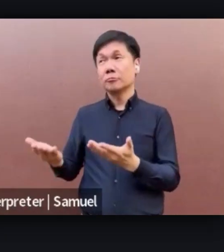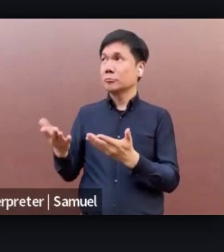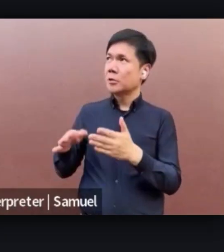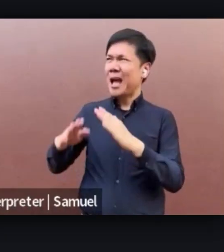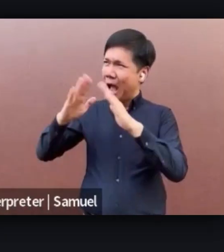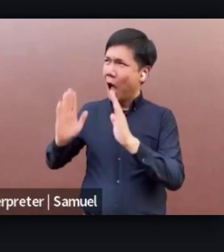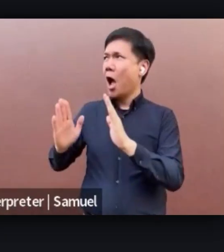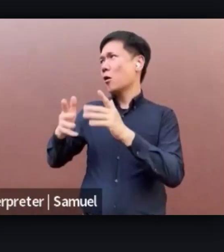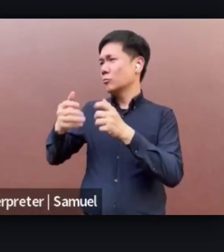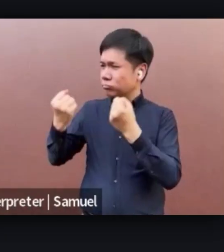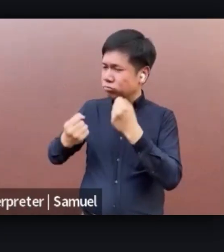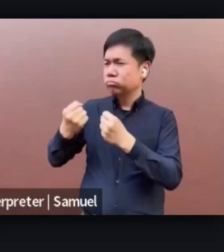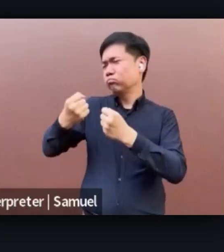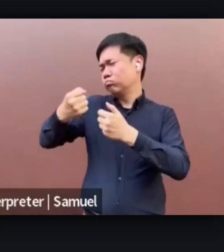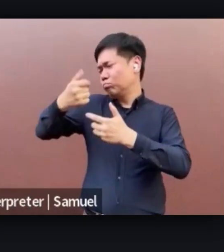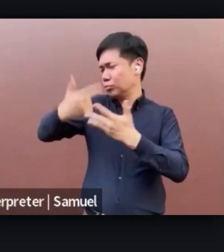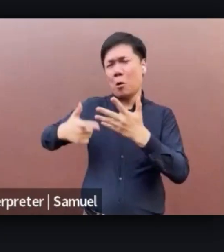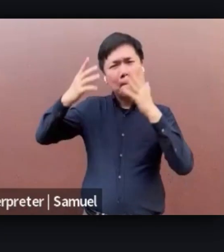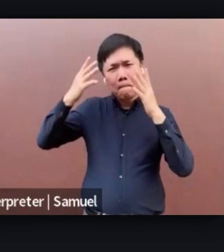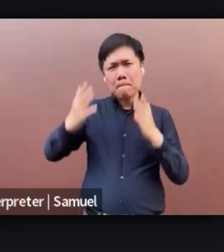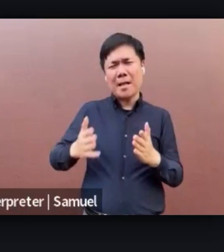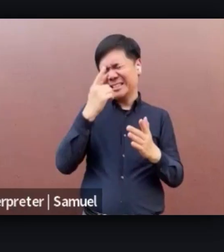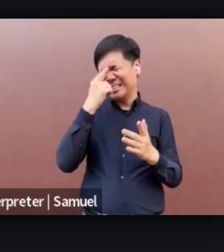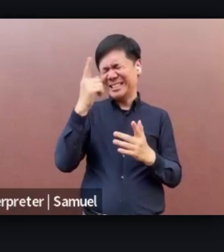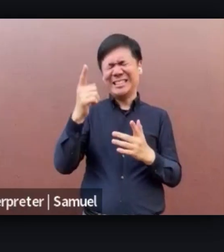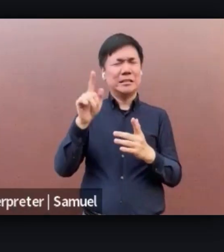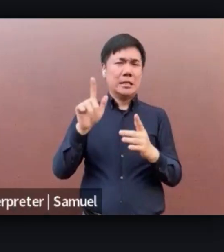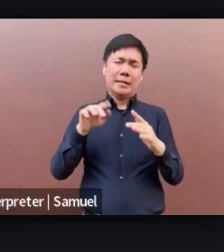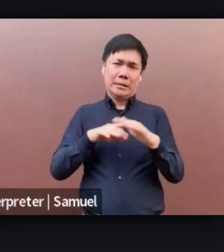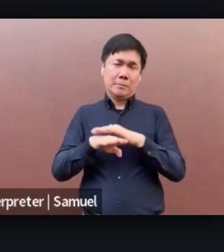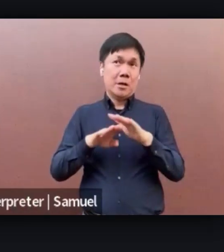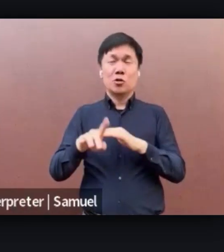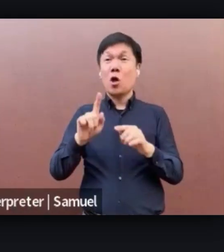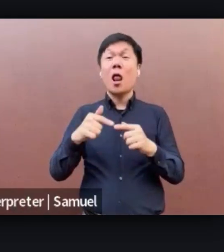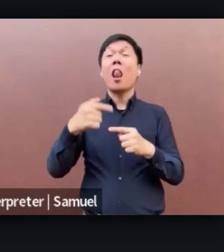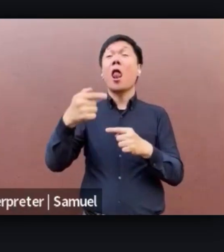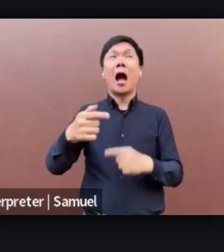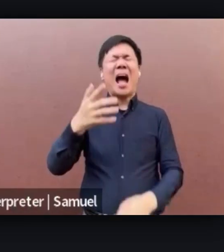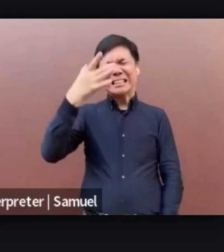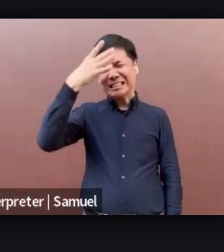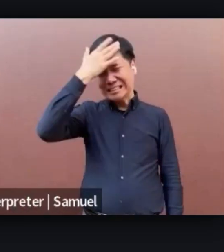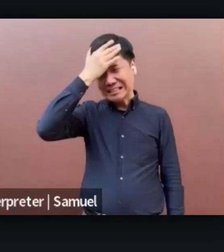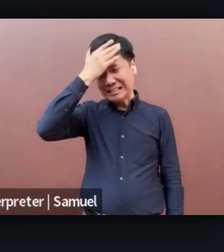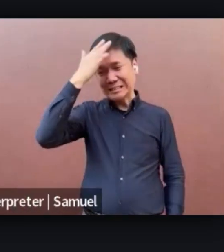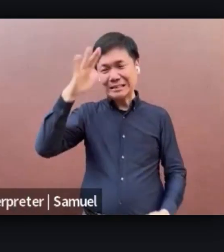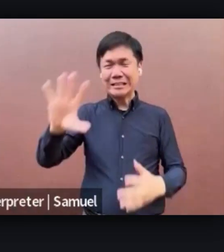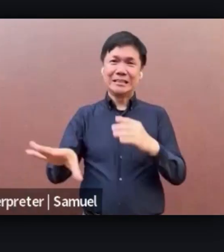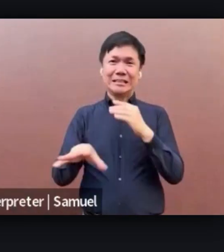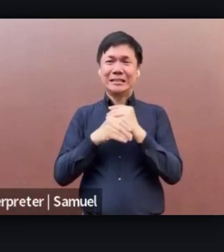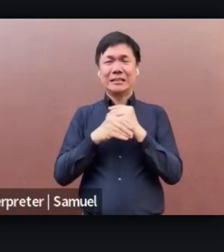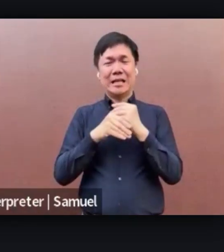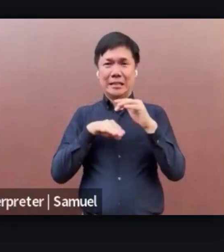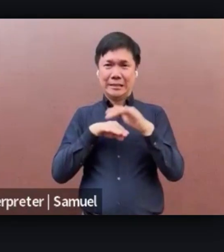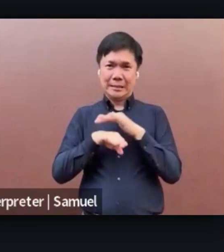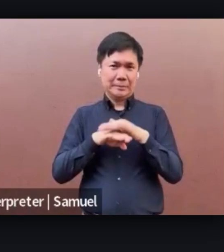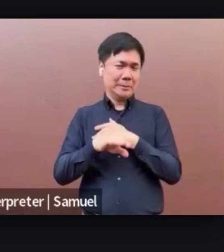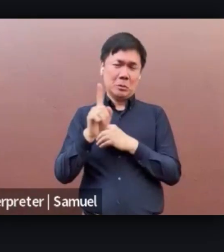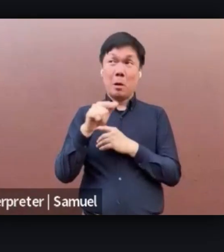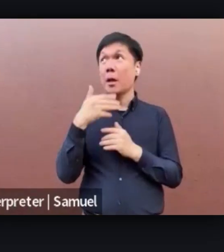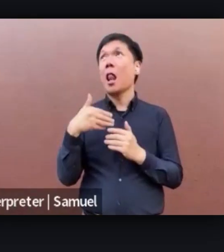built accessible right from the start instead of adding accessibility features retrofittingly.